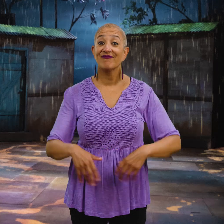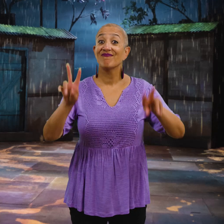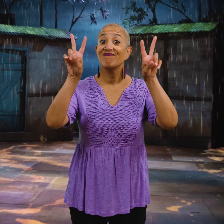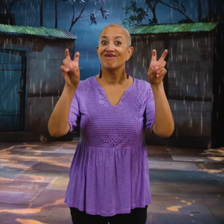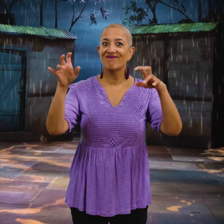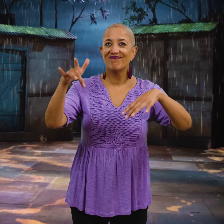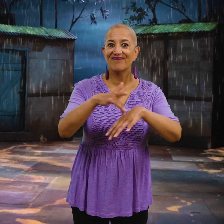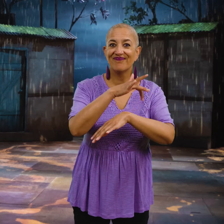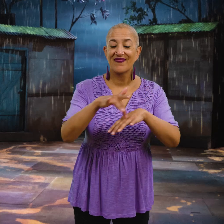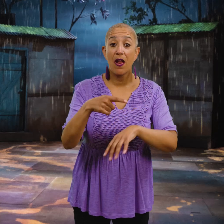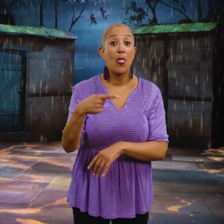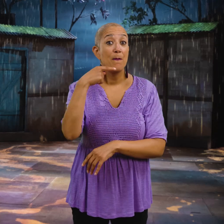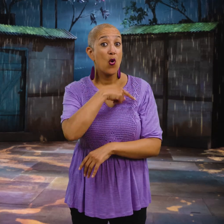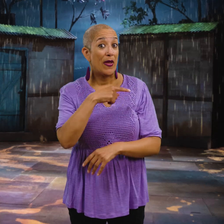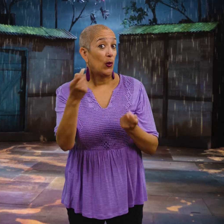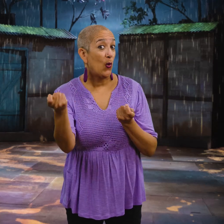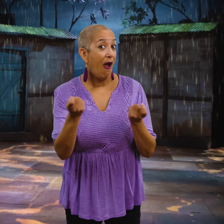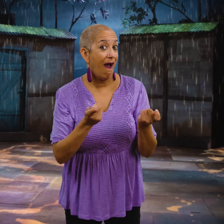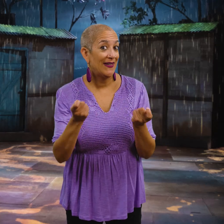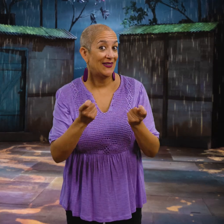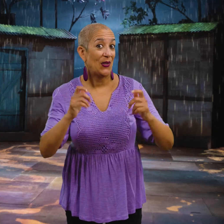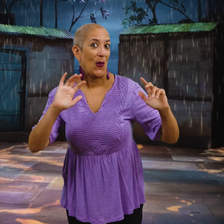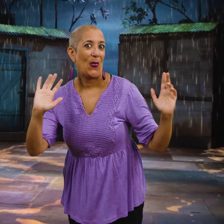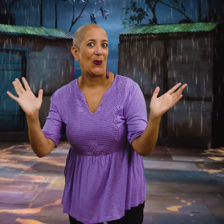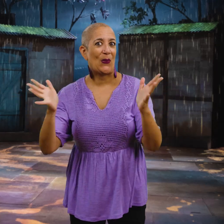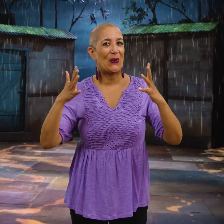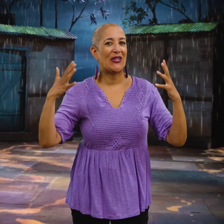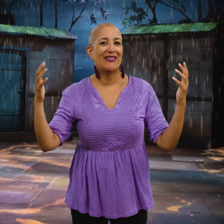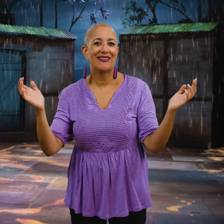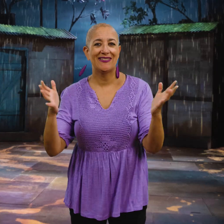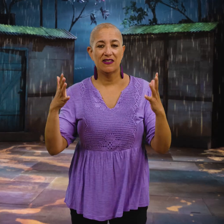The Boy Who Harnessed the Wind